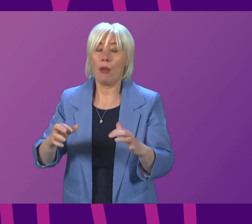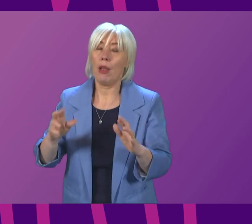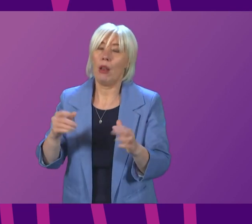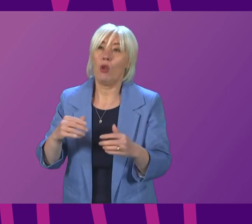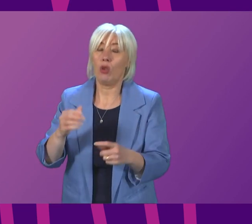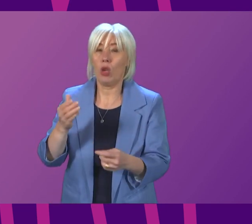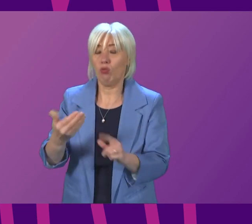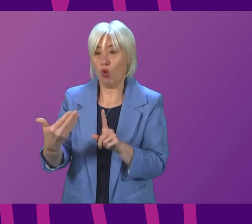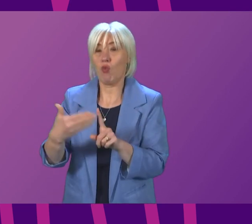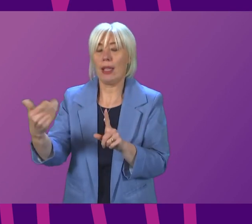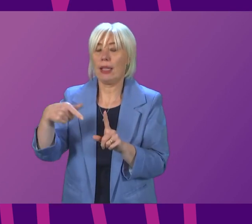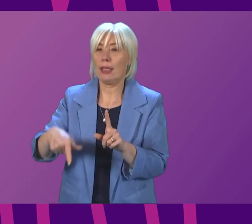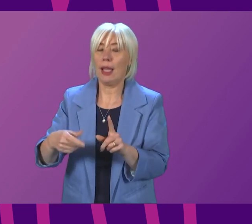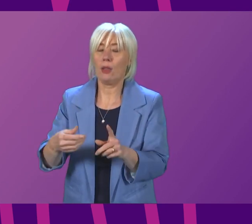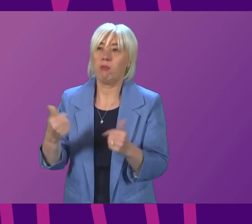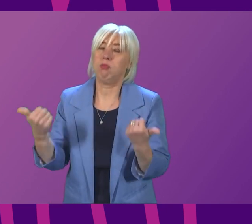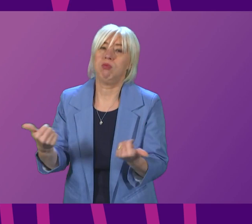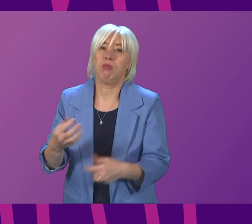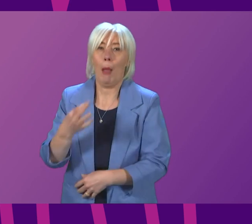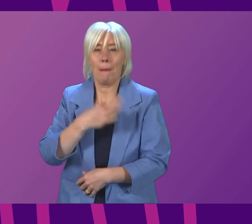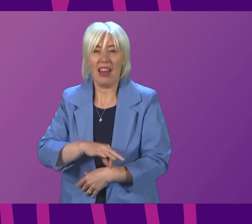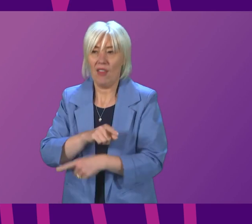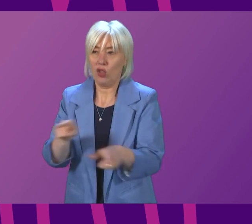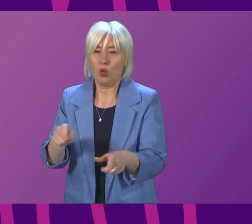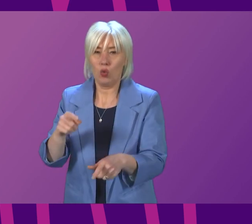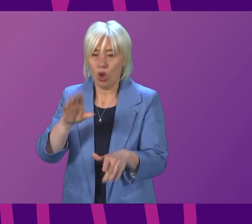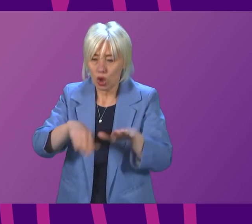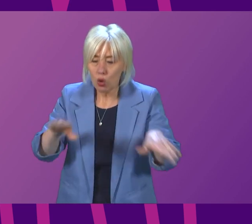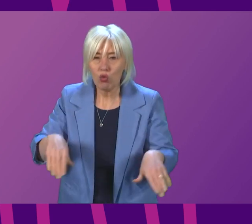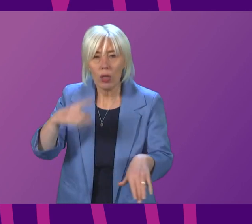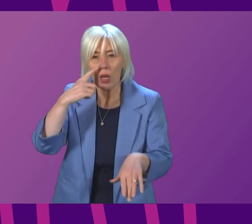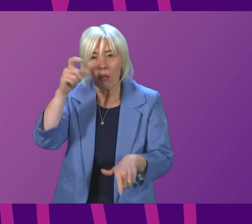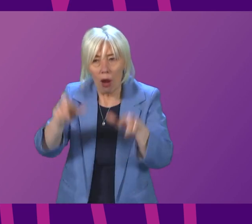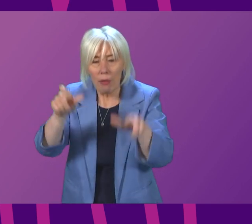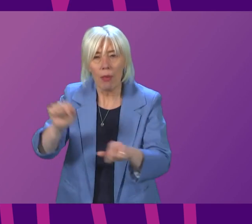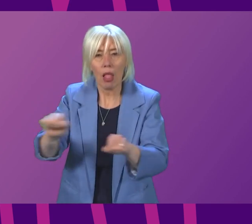benefits that the scheme will bring for children and young people and families and, crucially,